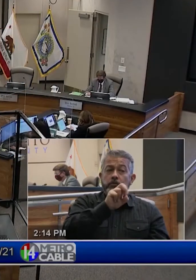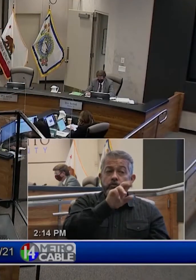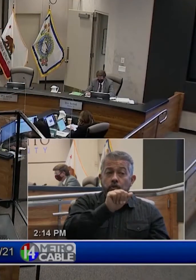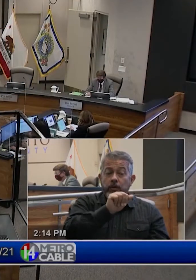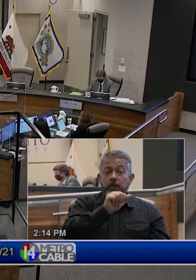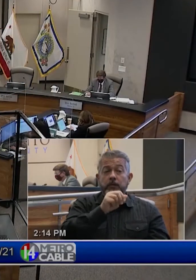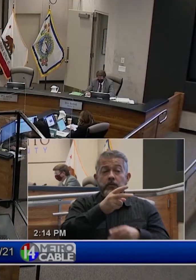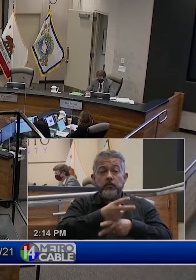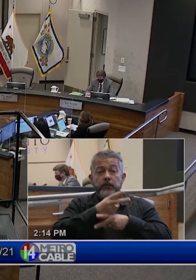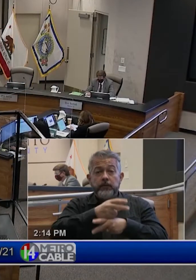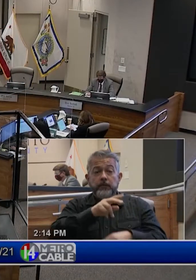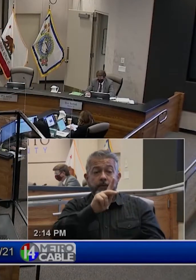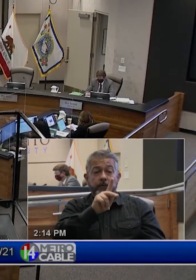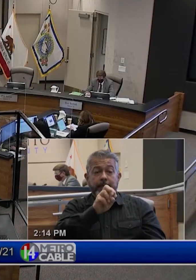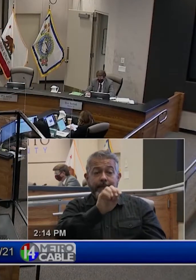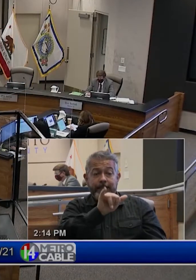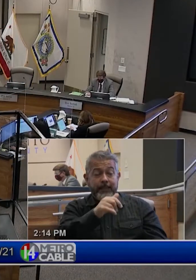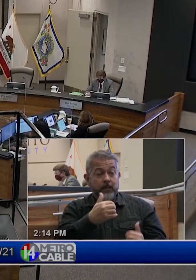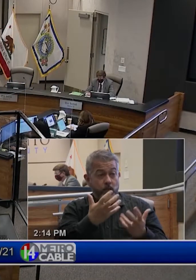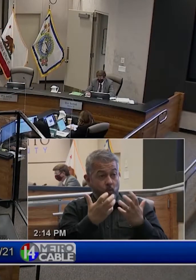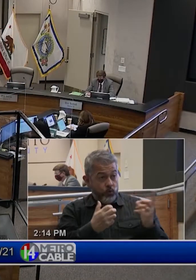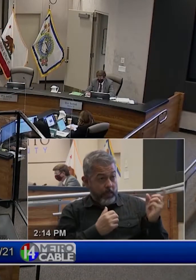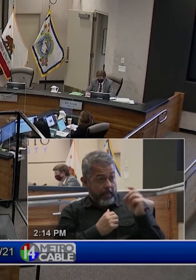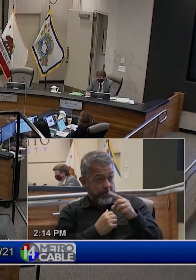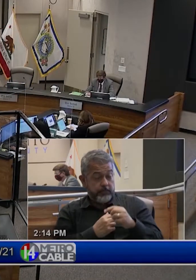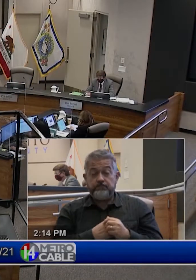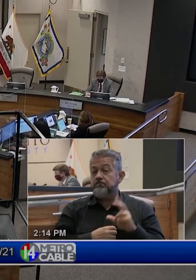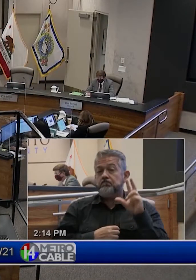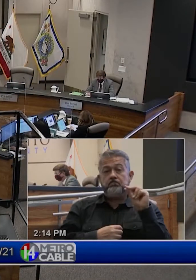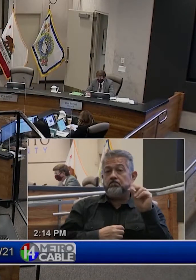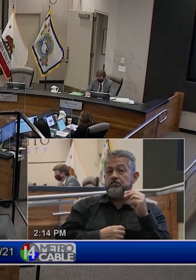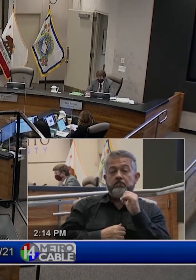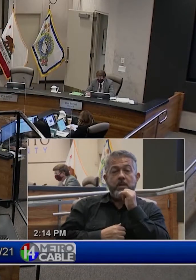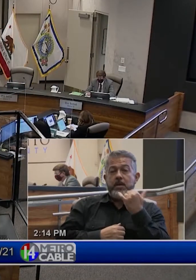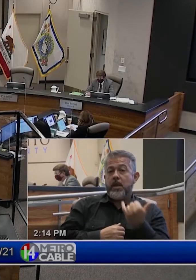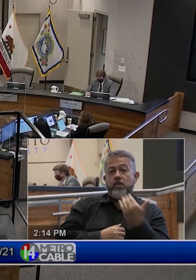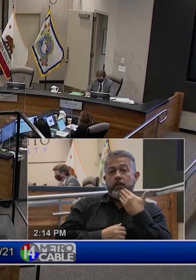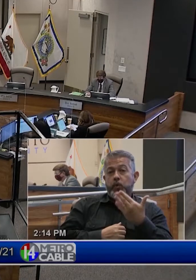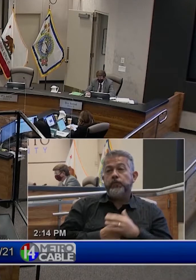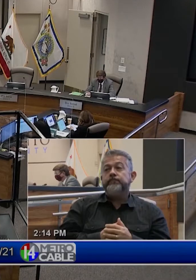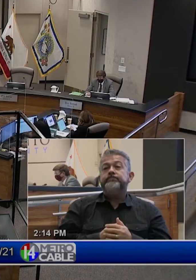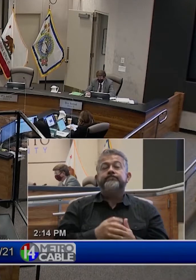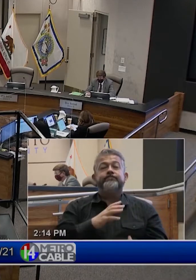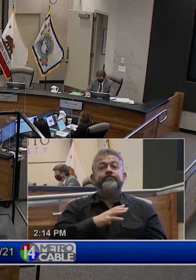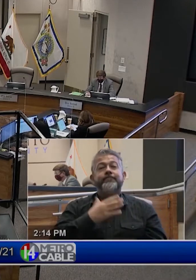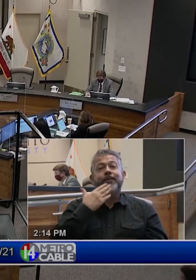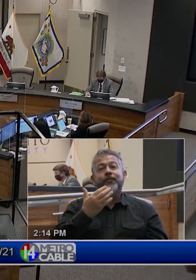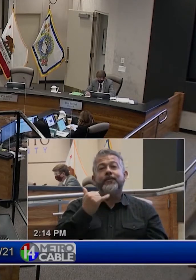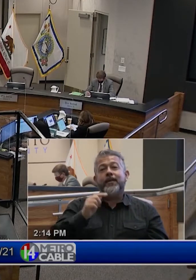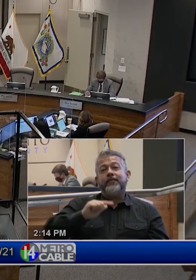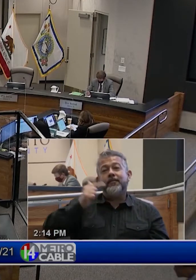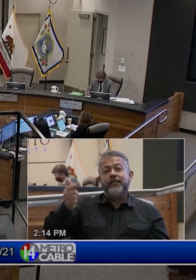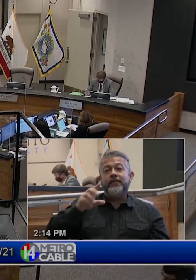TIME? >> NOT AT THIS TIME. NOT AT THIS TIME. THANK YOU. THANK YOU. >> WITH THAT I'LL TURN IT OVER